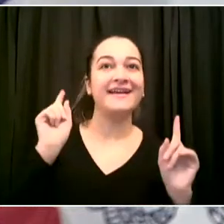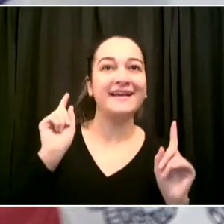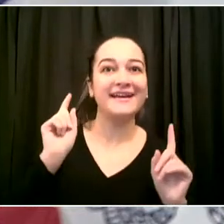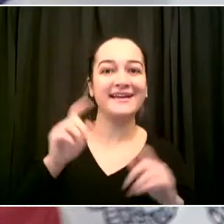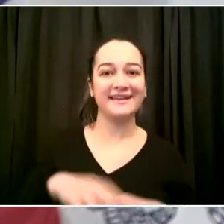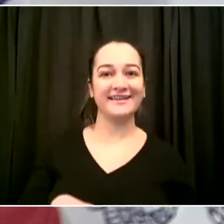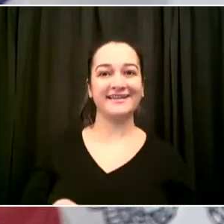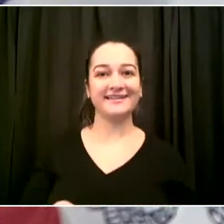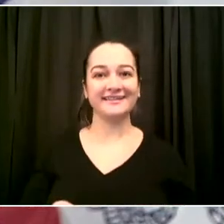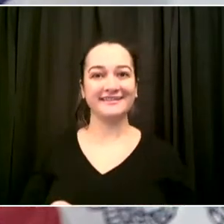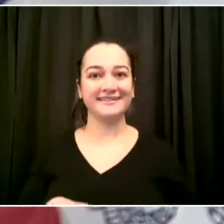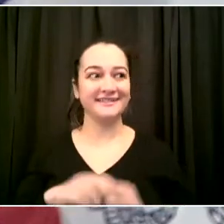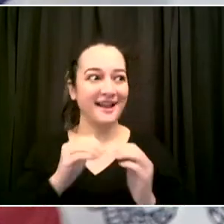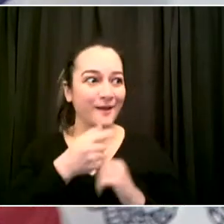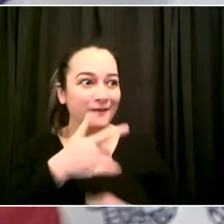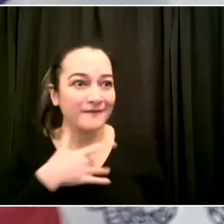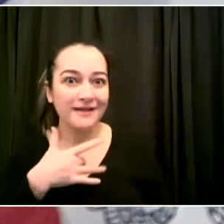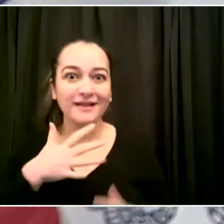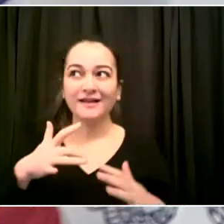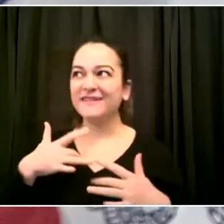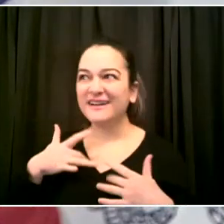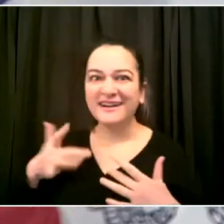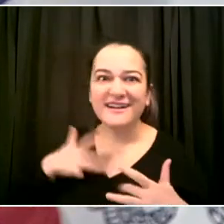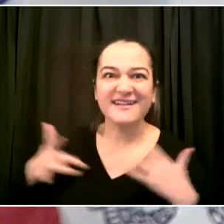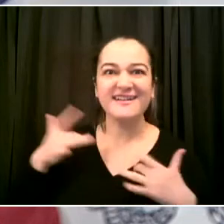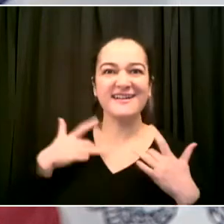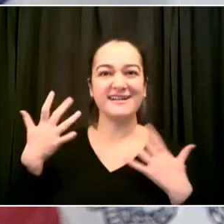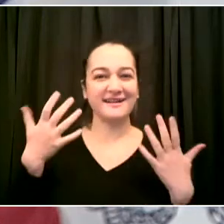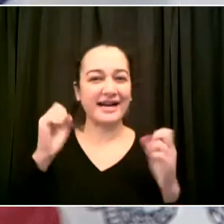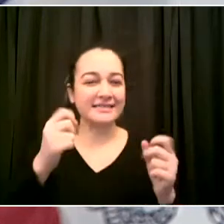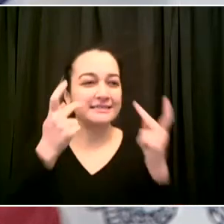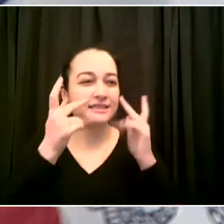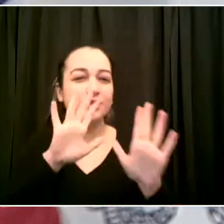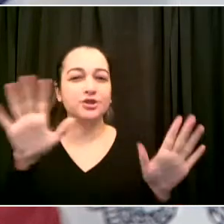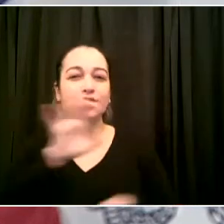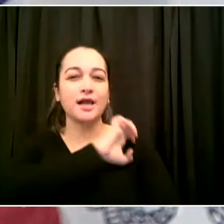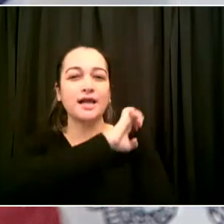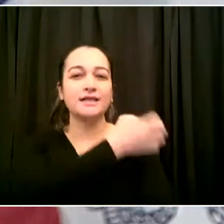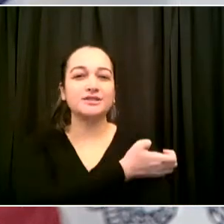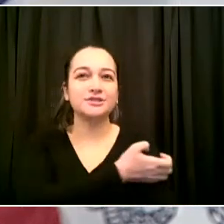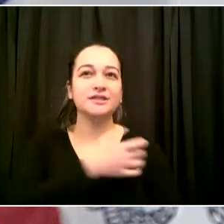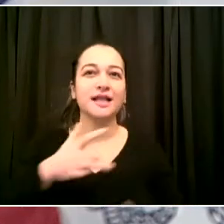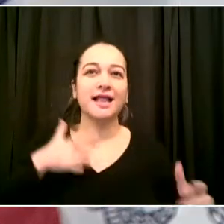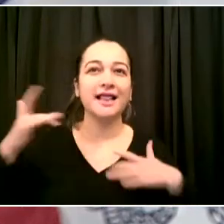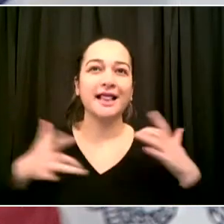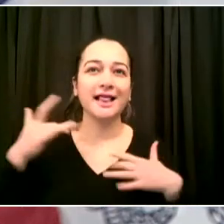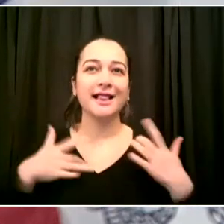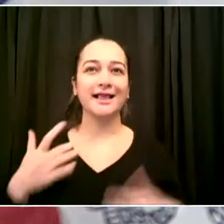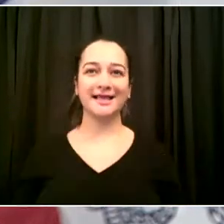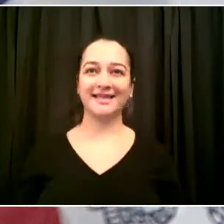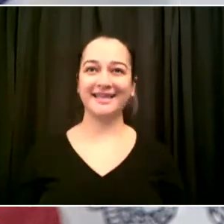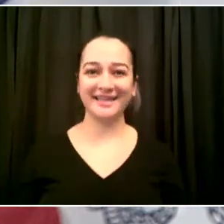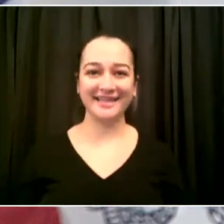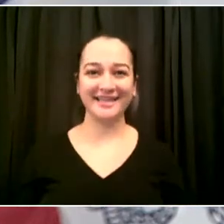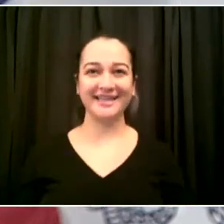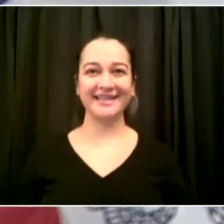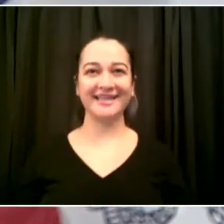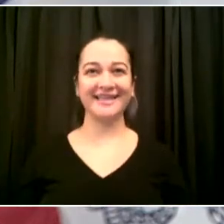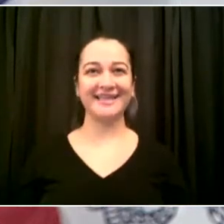I KNOW AS A PARENT YOU GET THOSE ONE-WORD ANSWERS, I SAID HOW DID YOU FEEL, ARE YOU READY? A COUPLE KIDDI S SAID TELL ME WHY